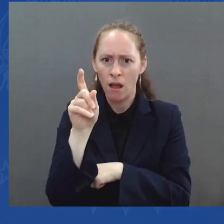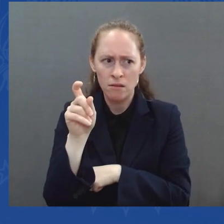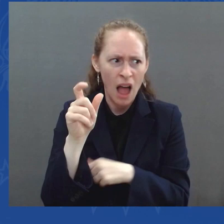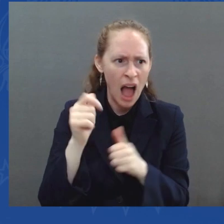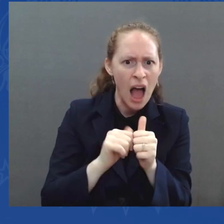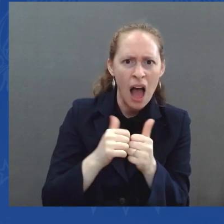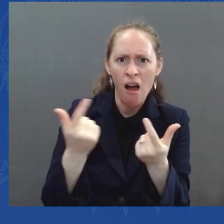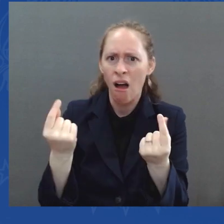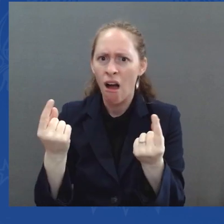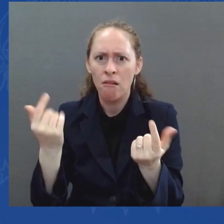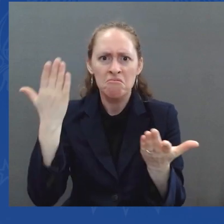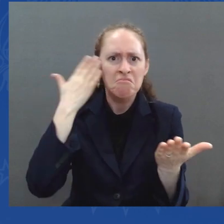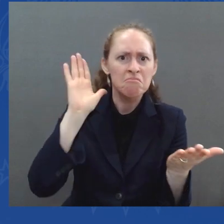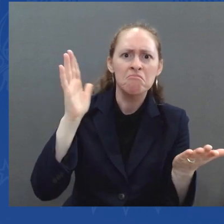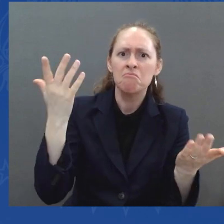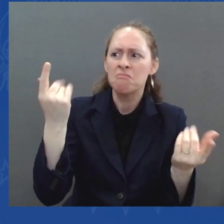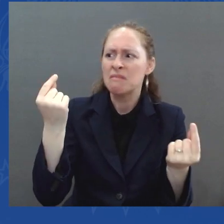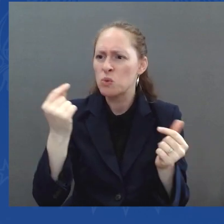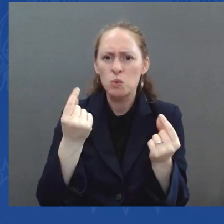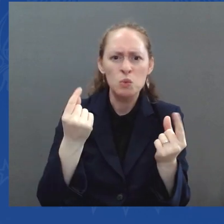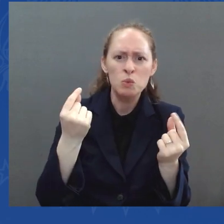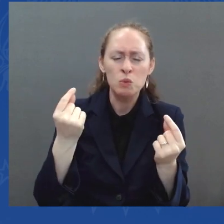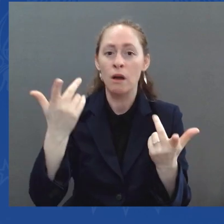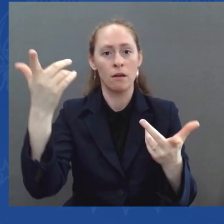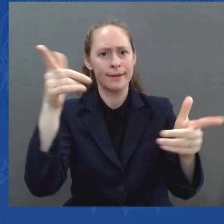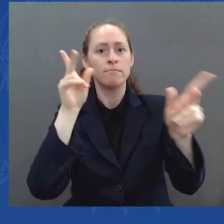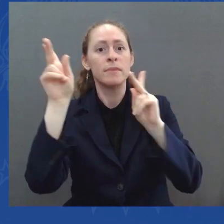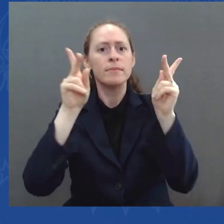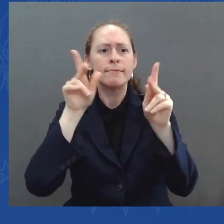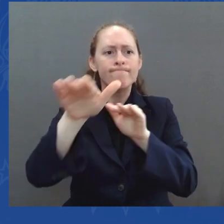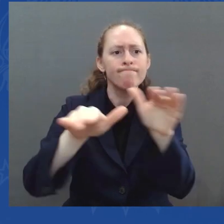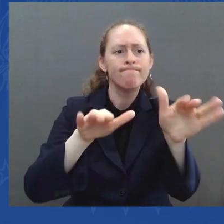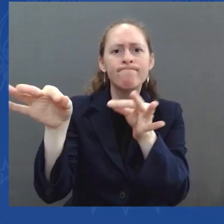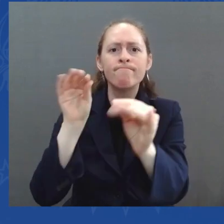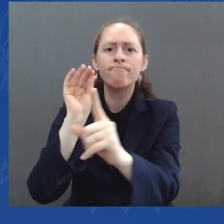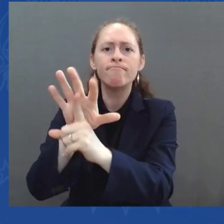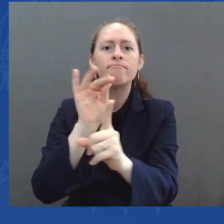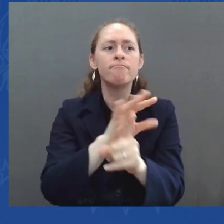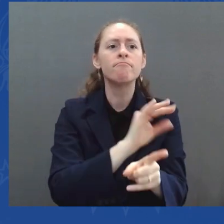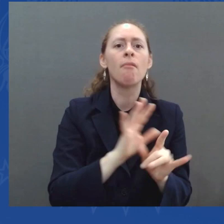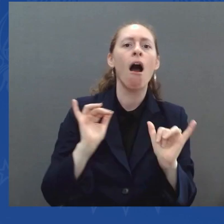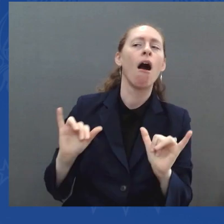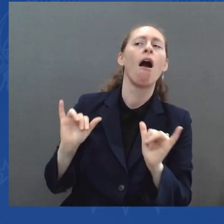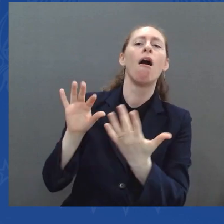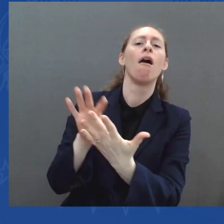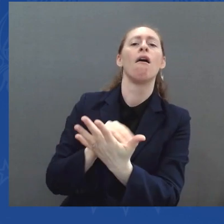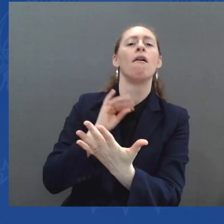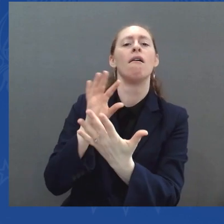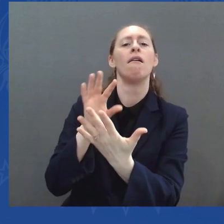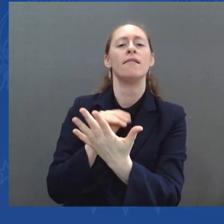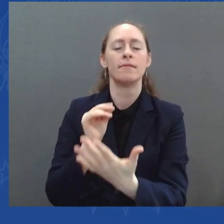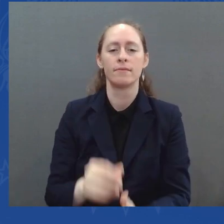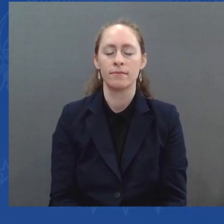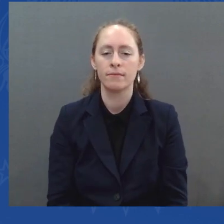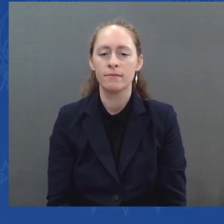he helped a record 14,5 million Americans get covered during the most recent enrollment period.